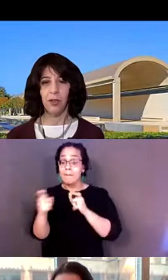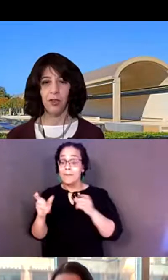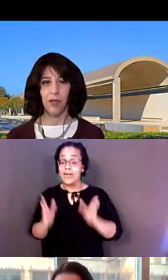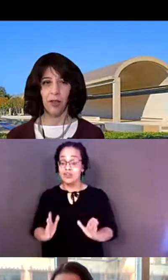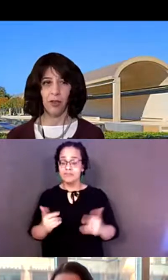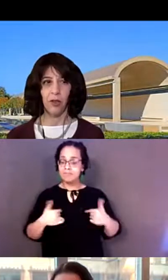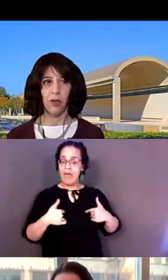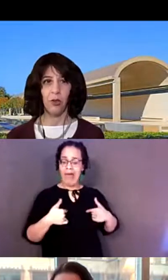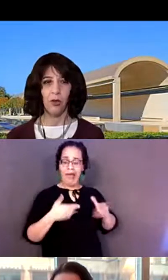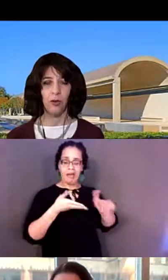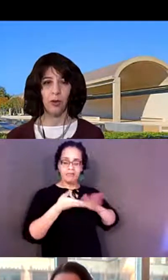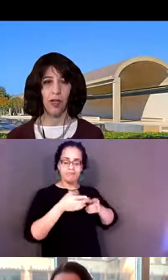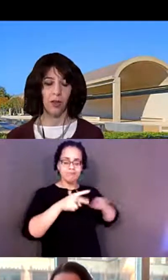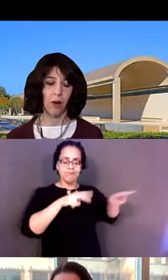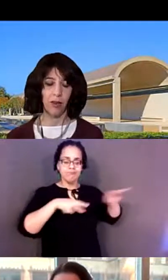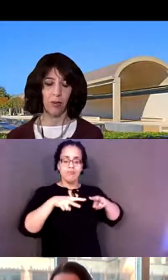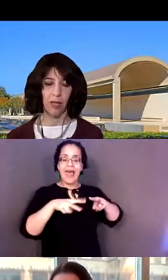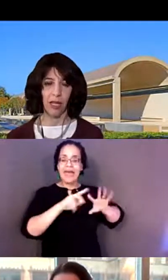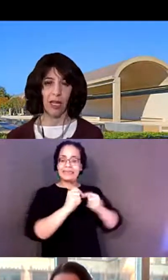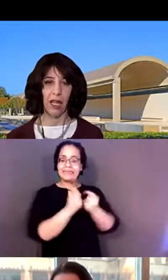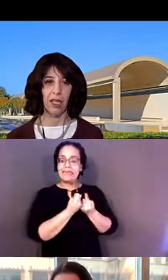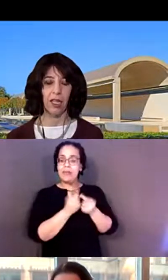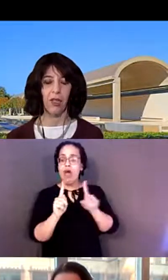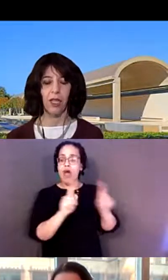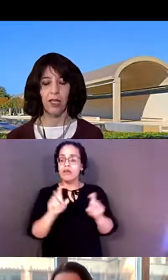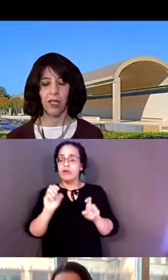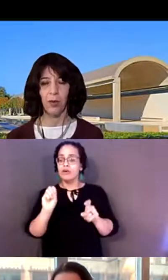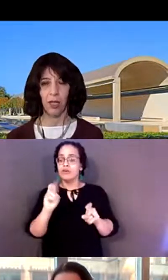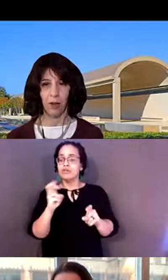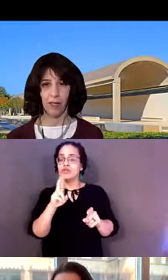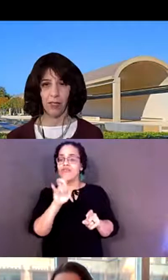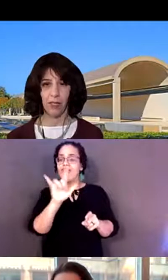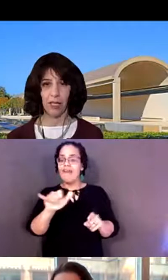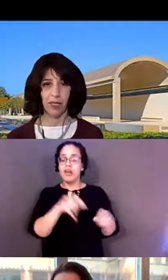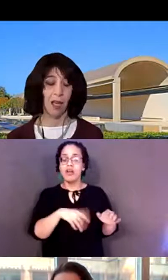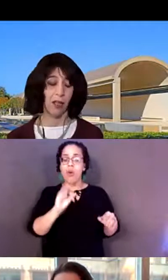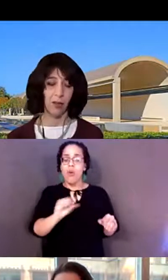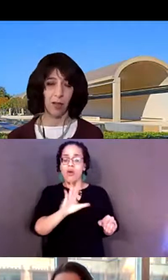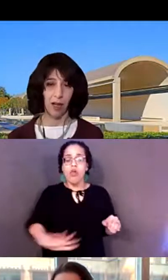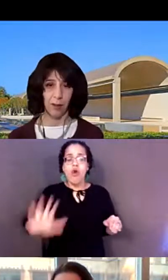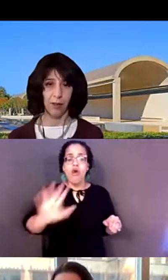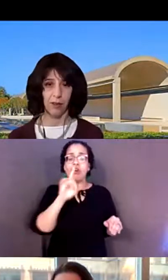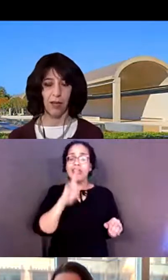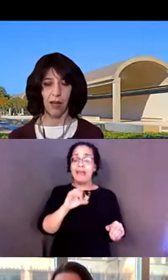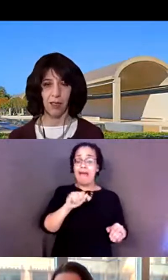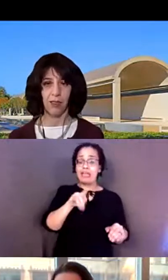surveyors who survey across Oregon in acute and continuing care facilities